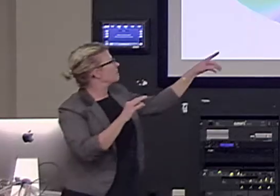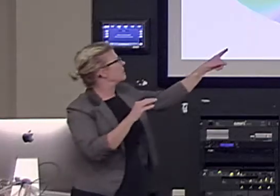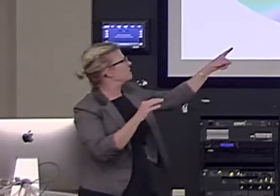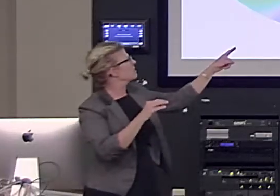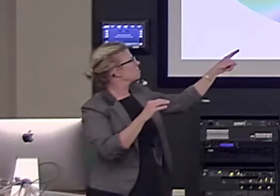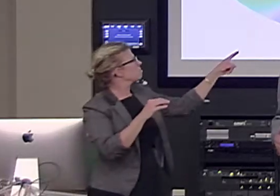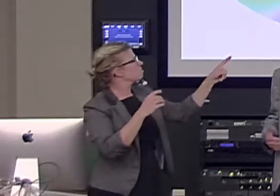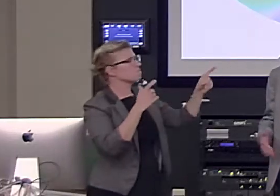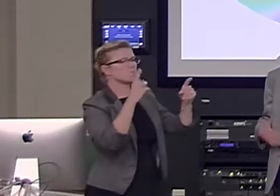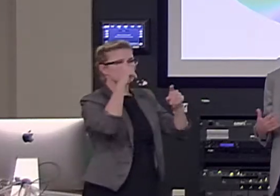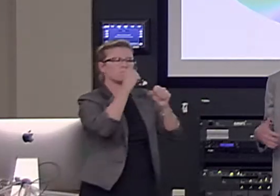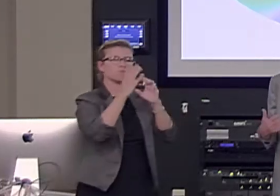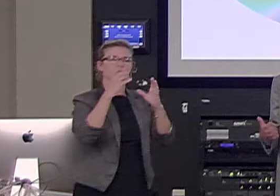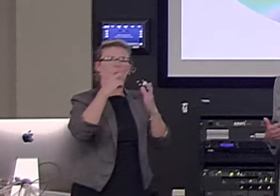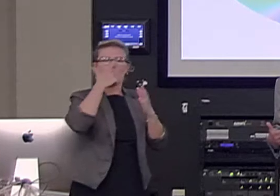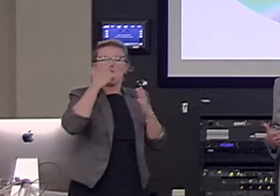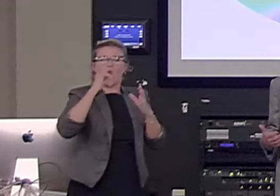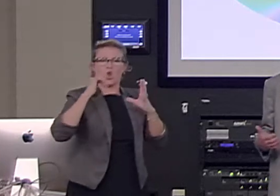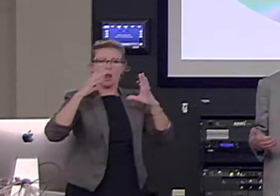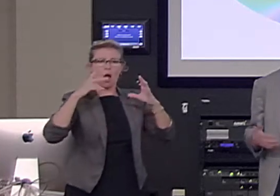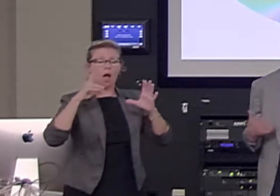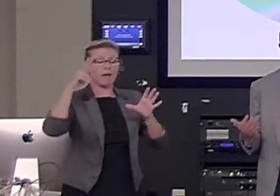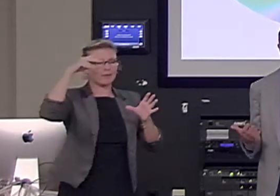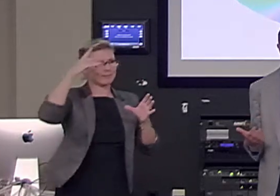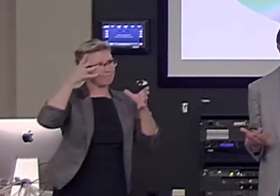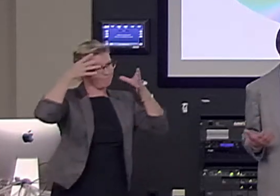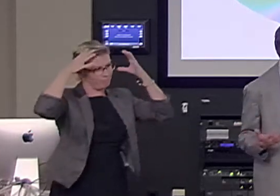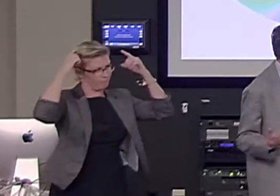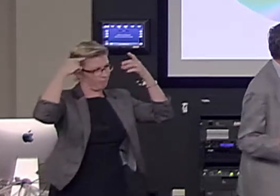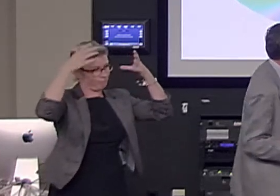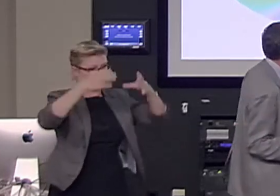They are showing a pattern of high alpha activity, which is what you would expect.